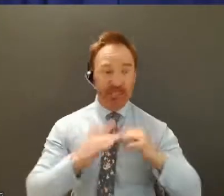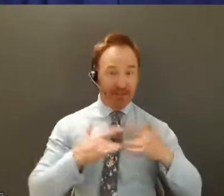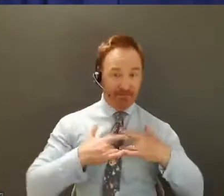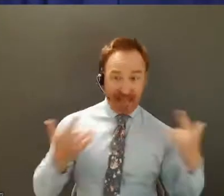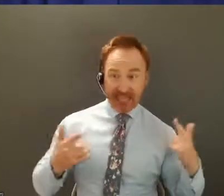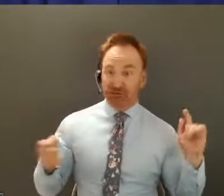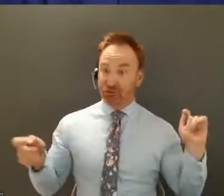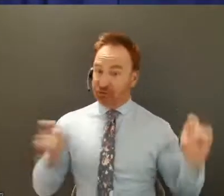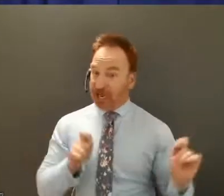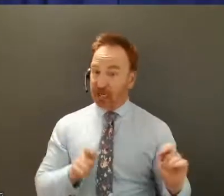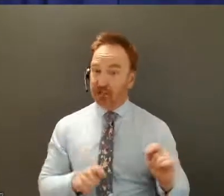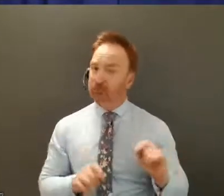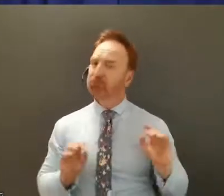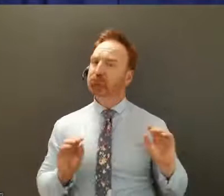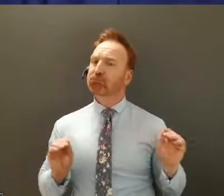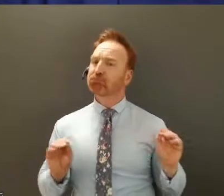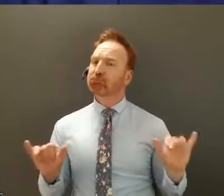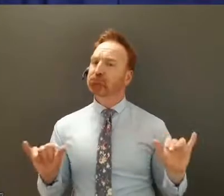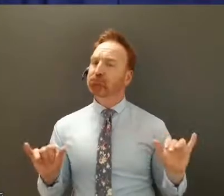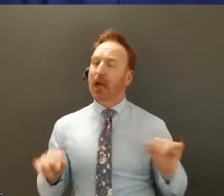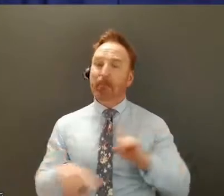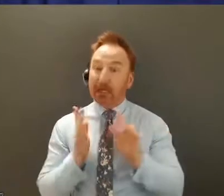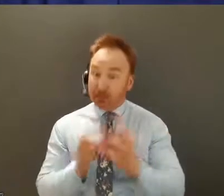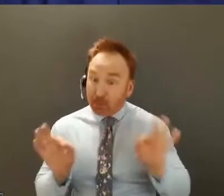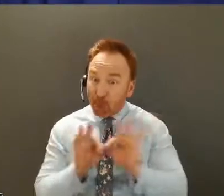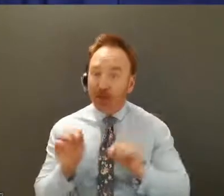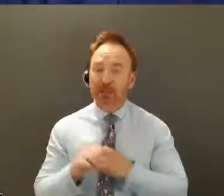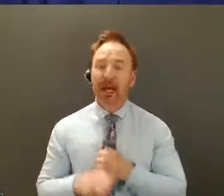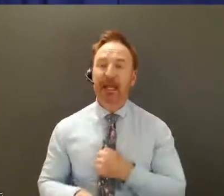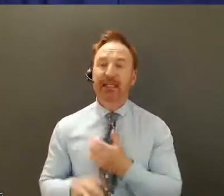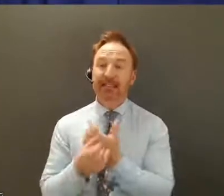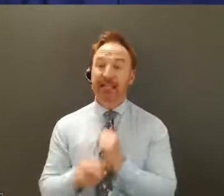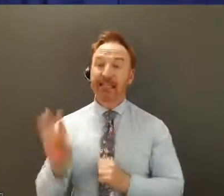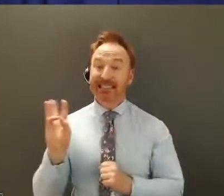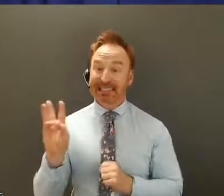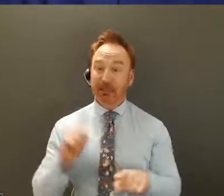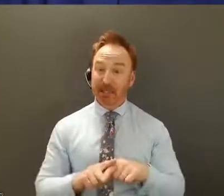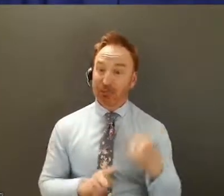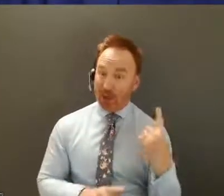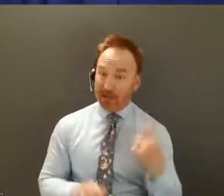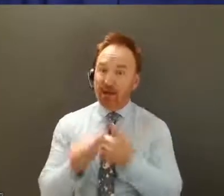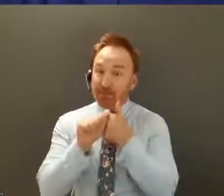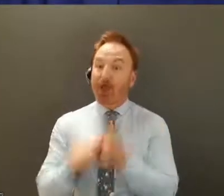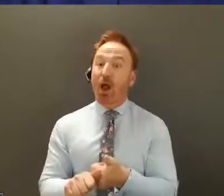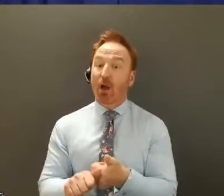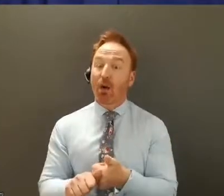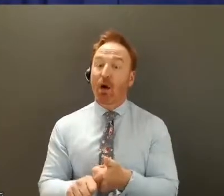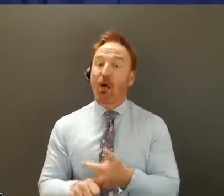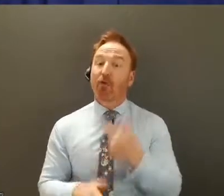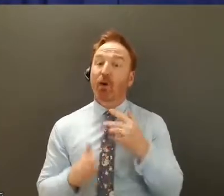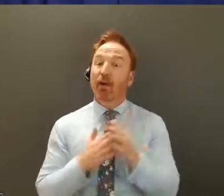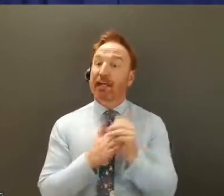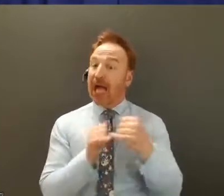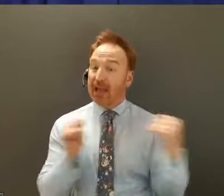YUKON.ca/thisisourshot. If you have any efficacy